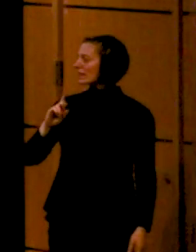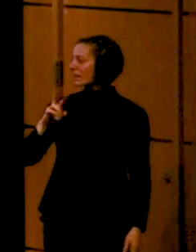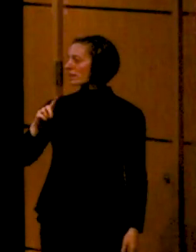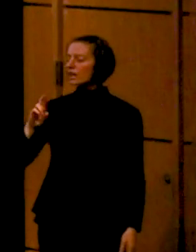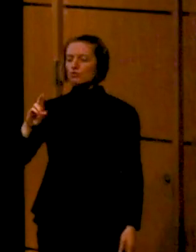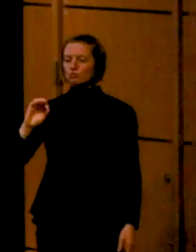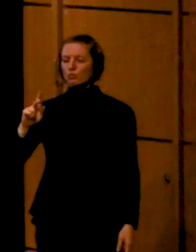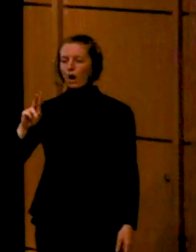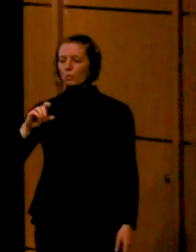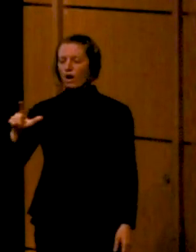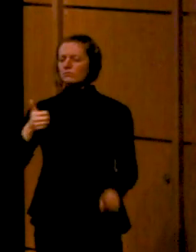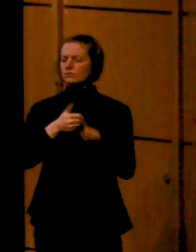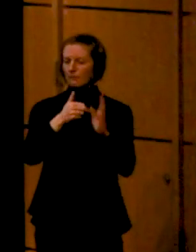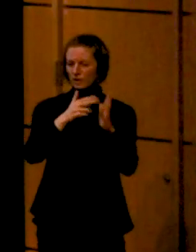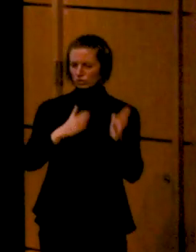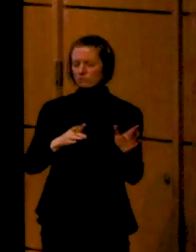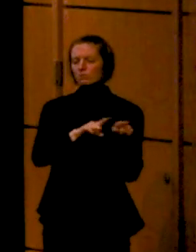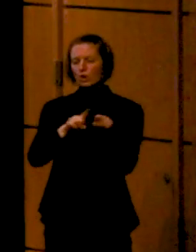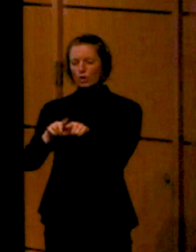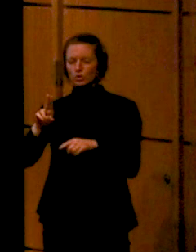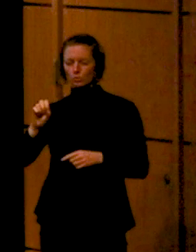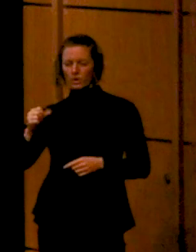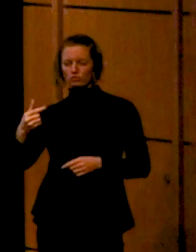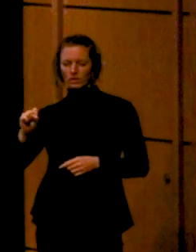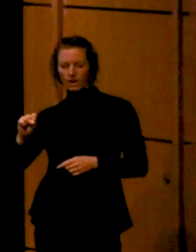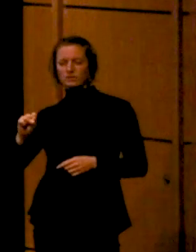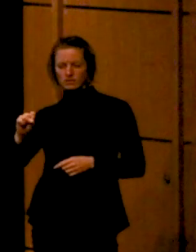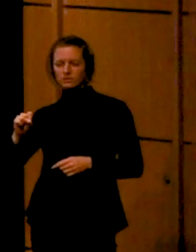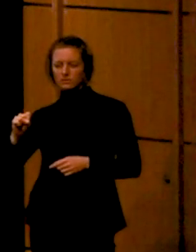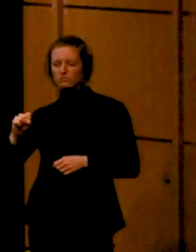He was sent here by the US Coastal Survey to map the mouth of the Columbia.